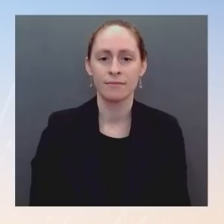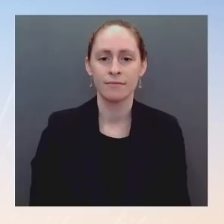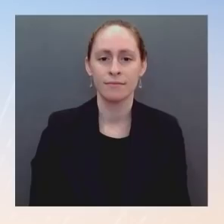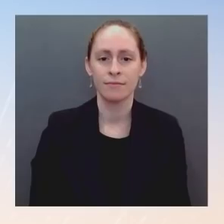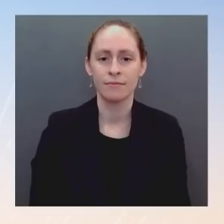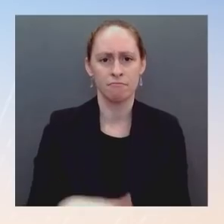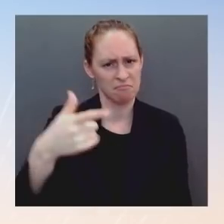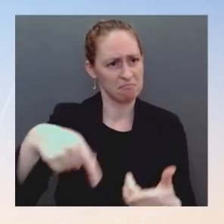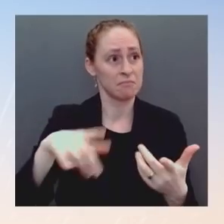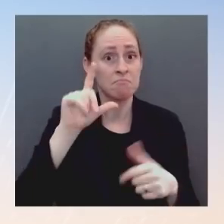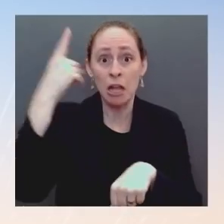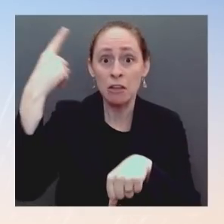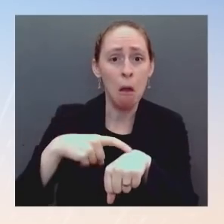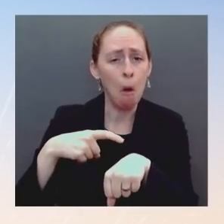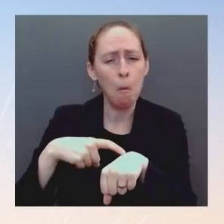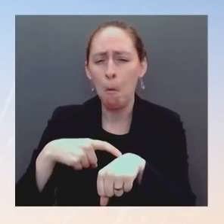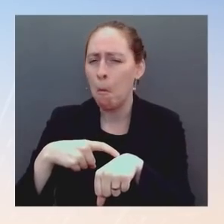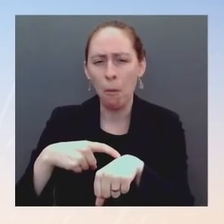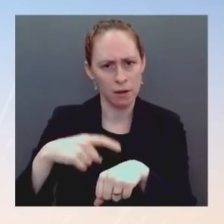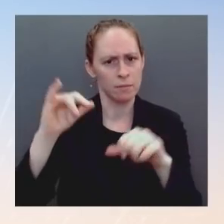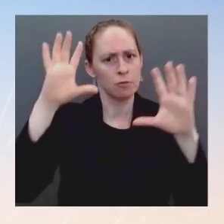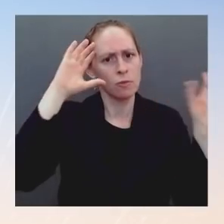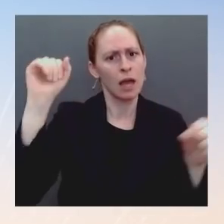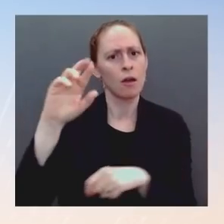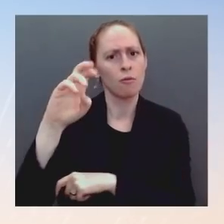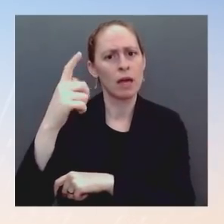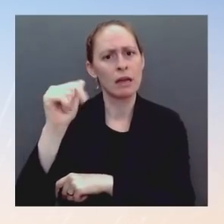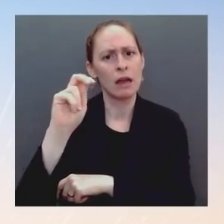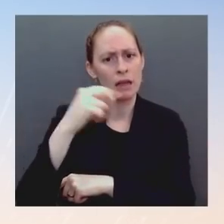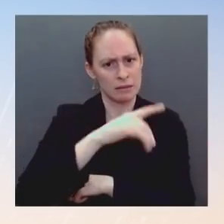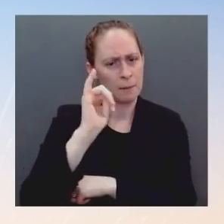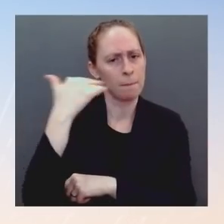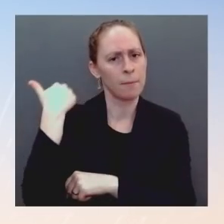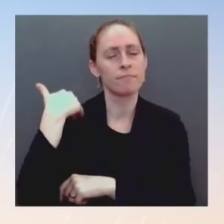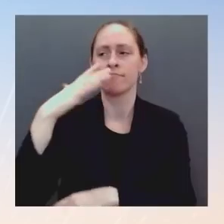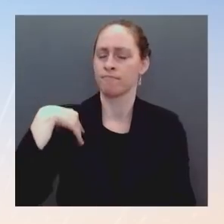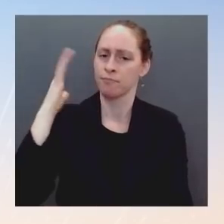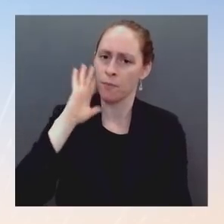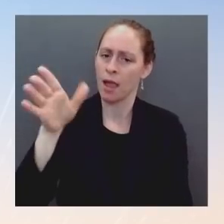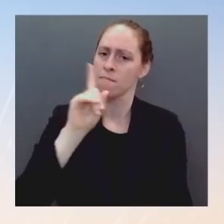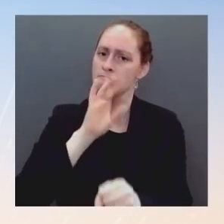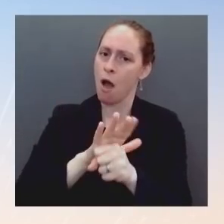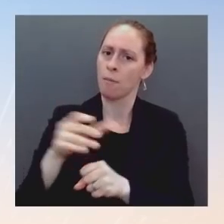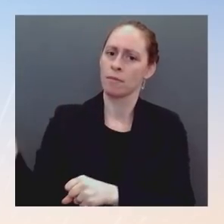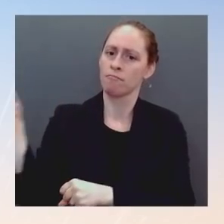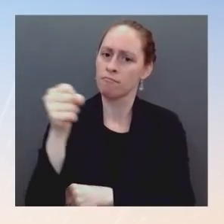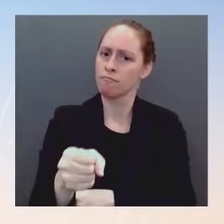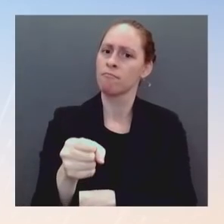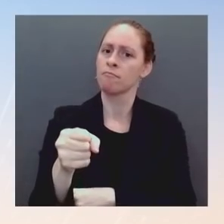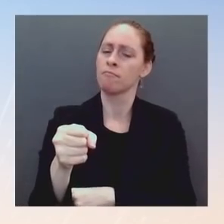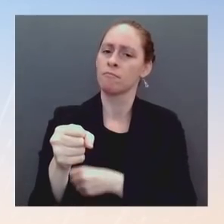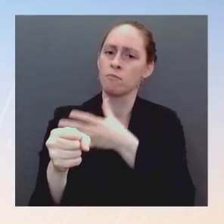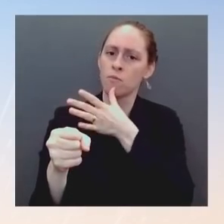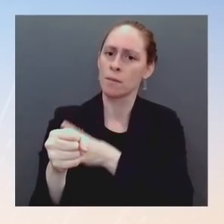to choose a woman just over a year ago, and there was no such complaint from the voices on the Right who are speaking out now.